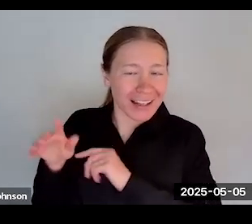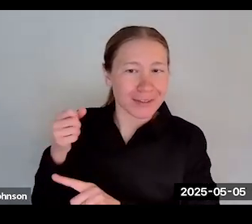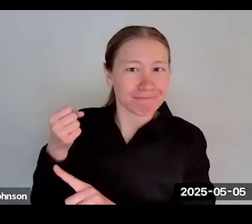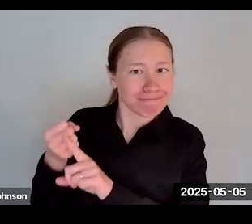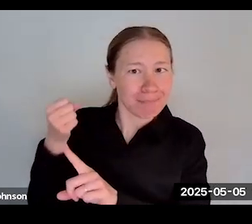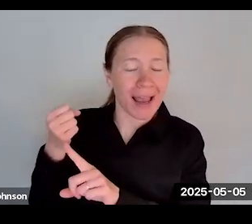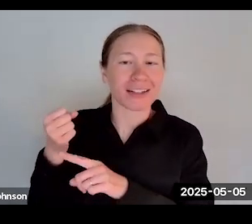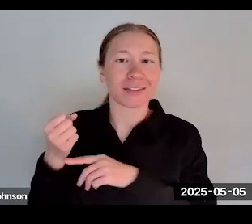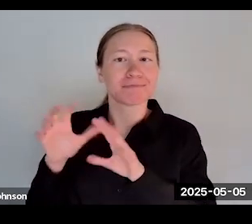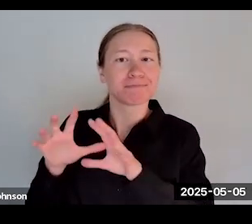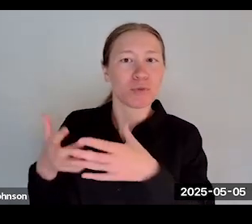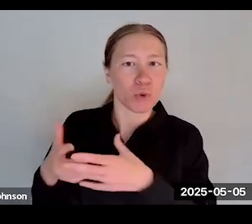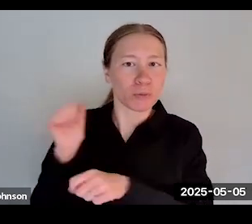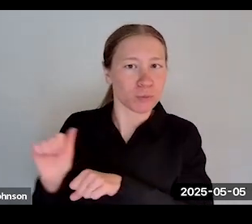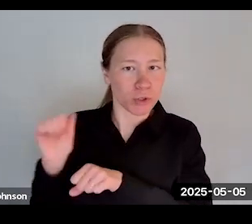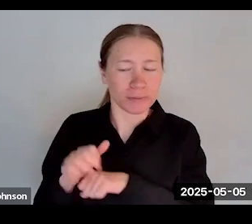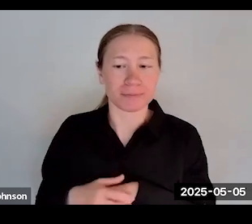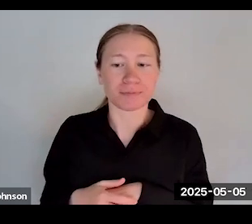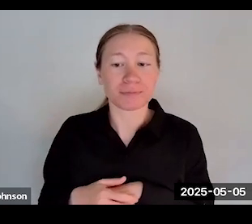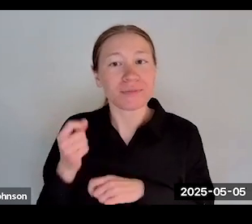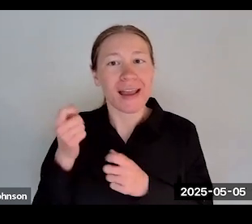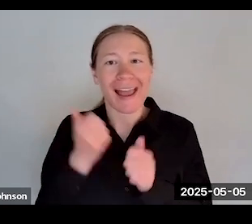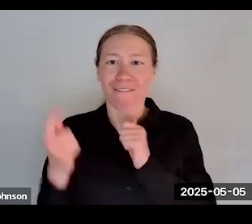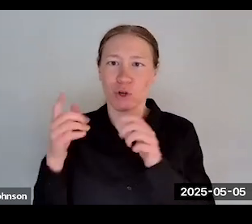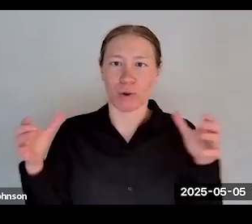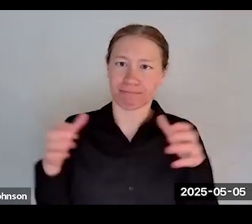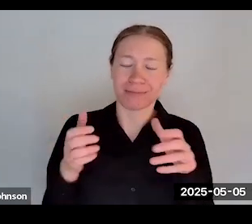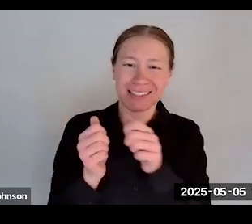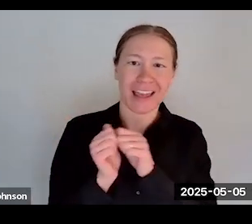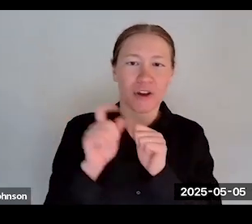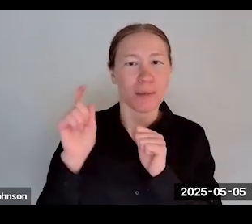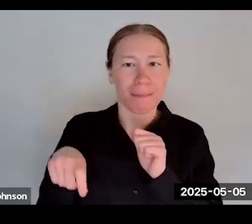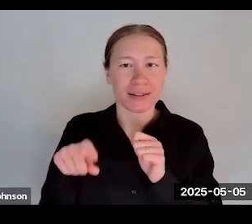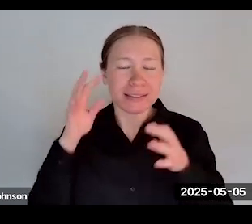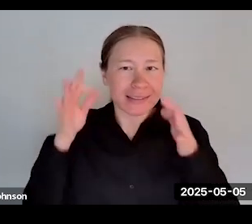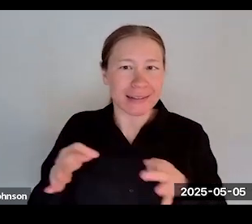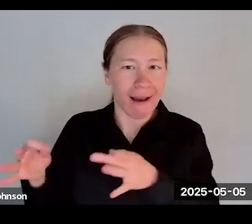Everyone is responsible for making decisions based on facts rather than what could happen,